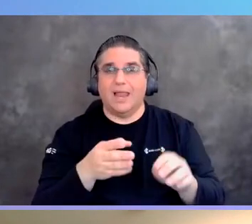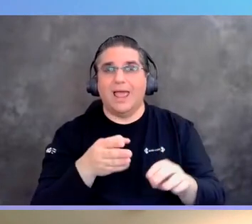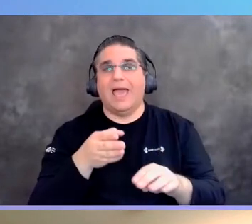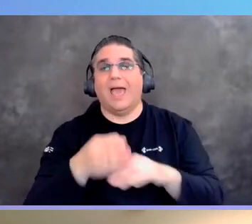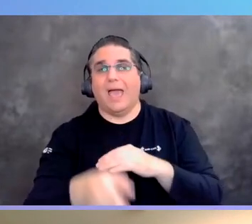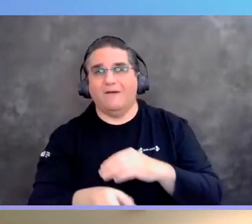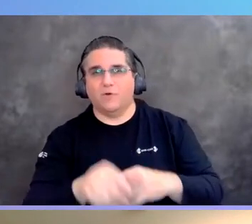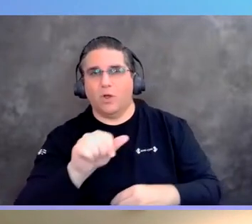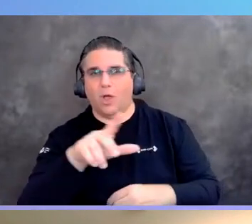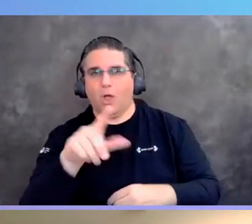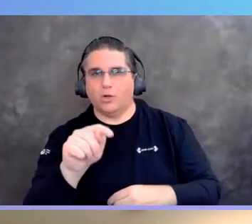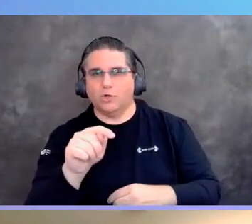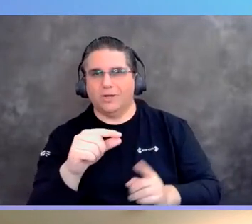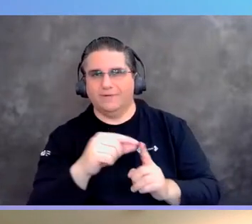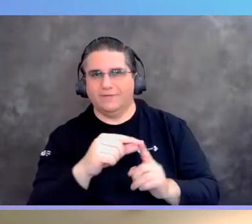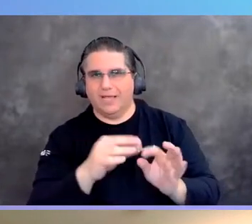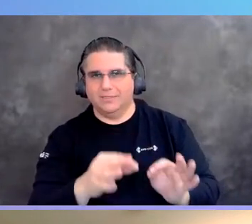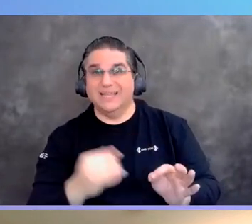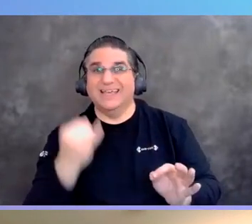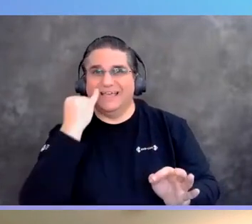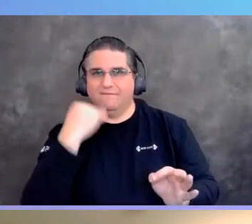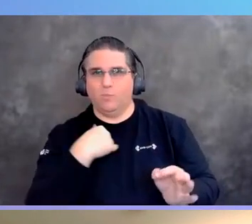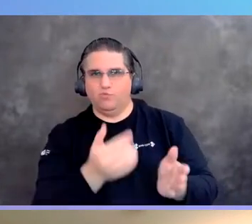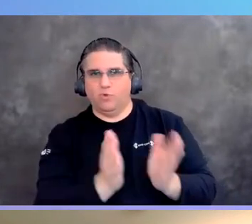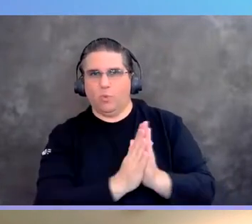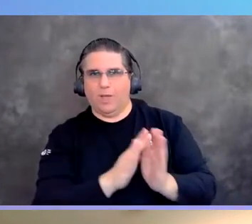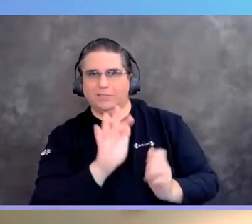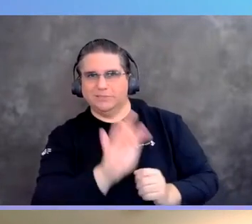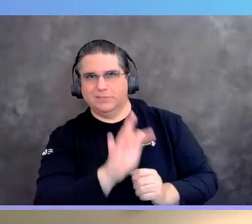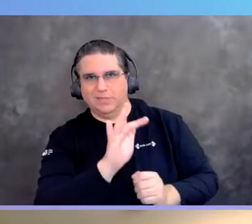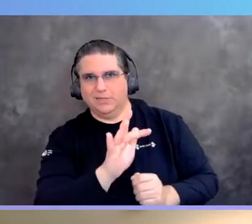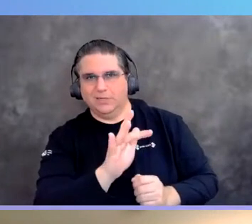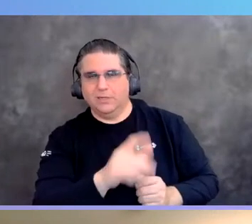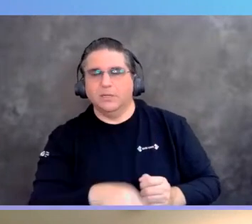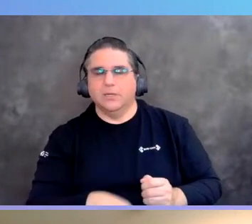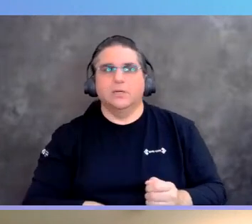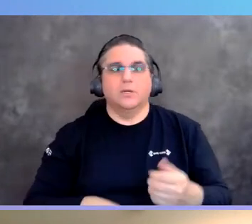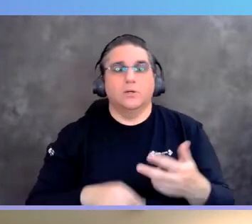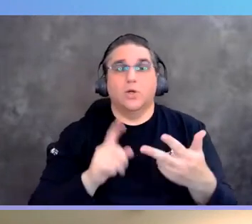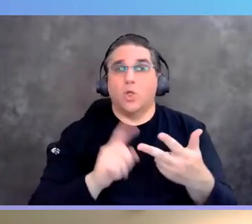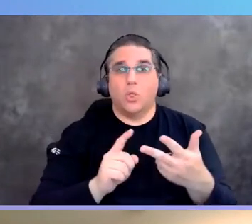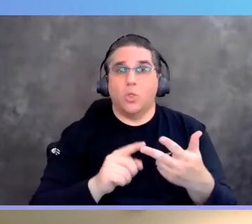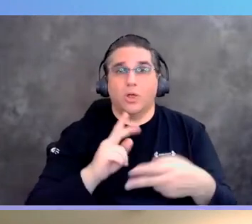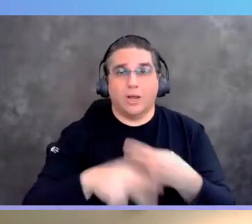requested. Uh the third category is page text. So adjacent text